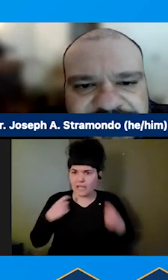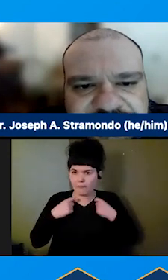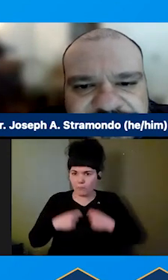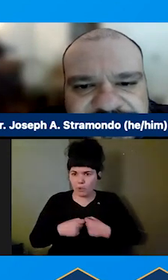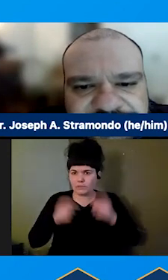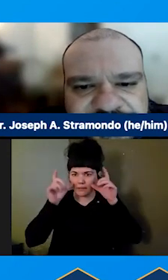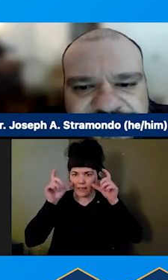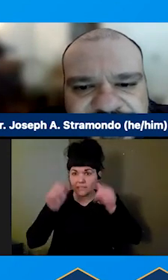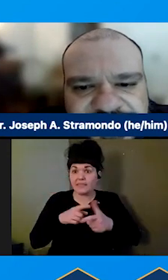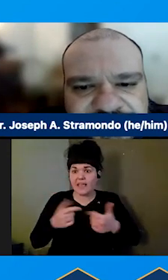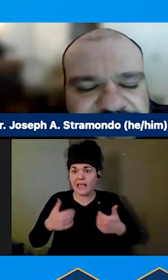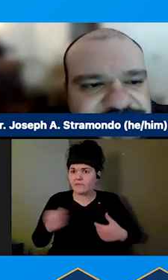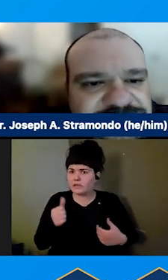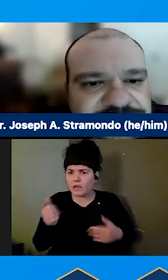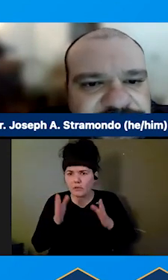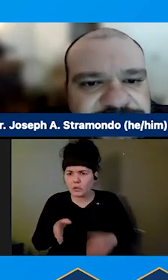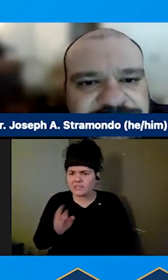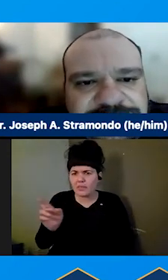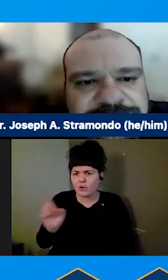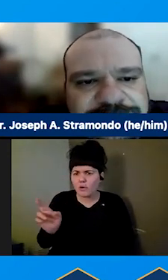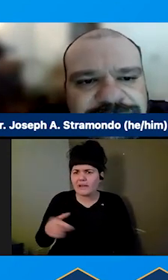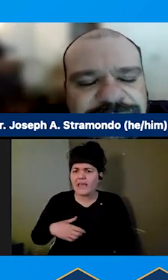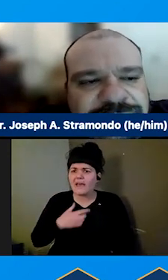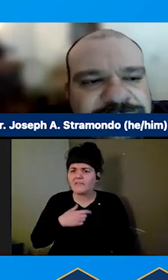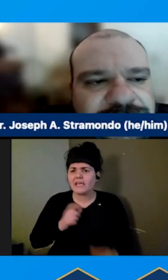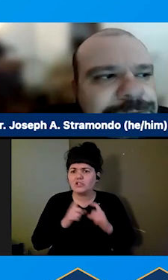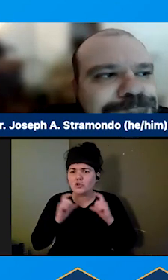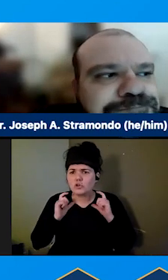another person in the photo in a